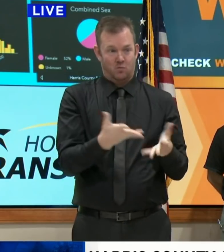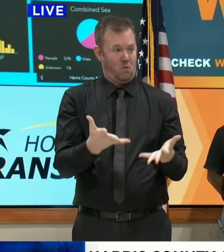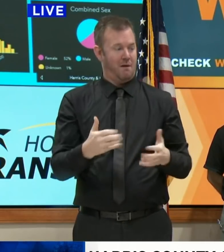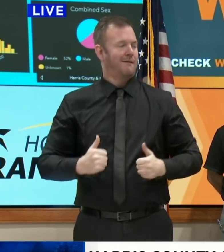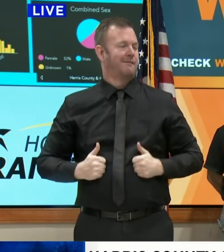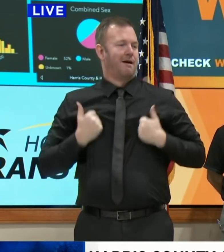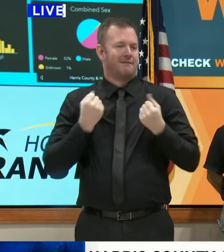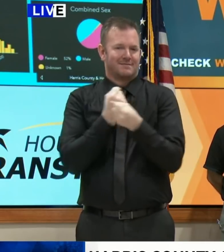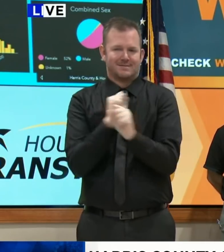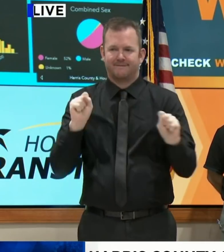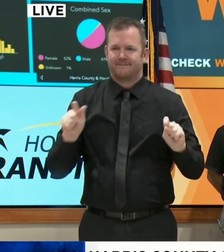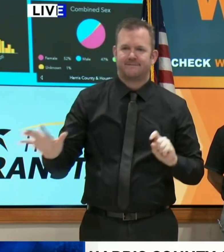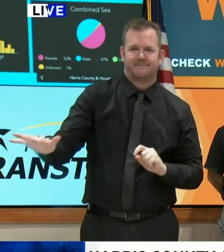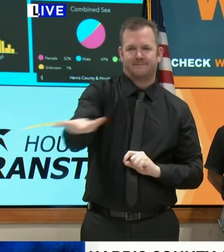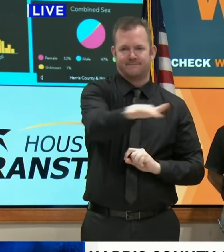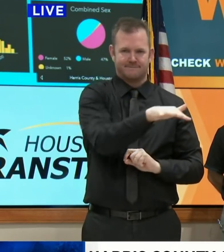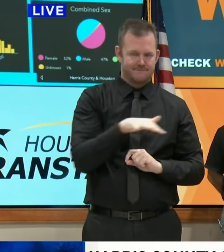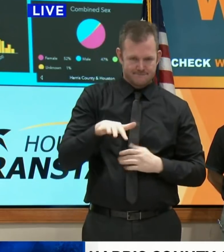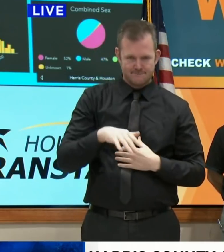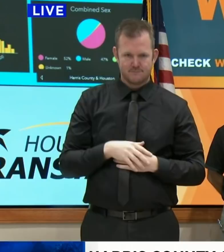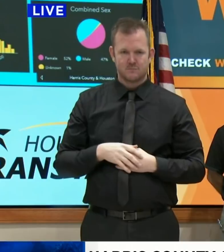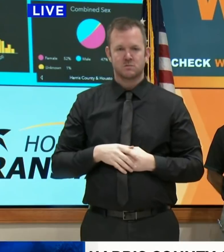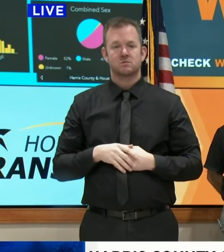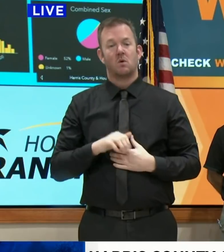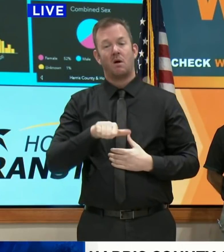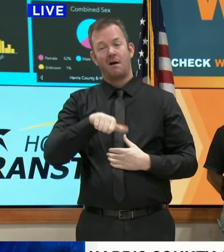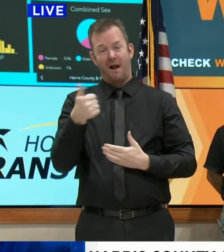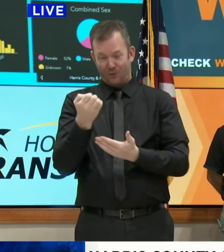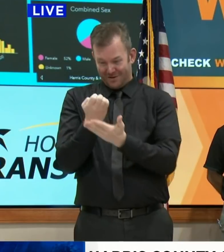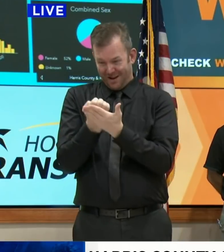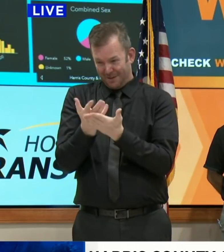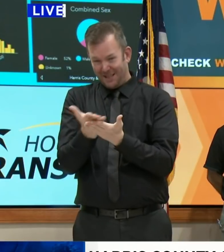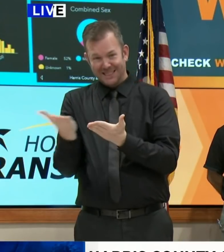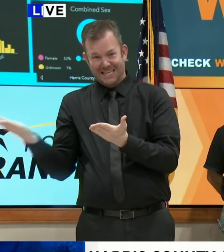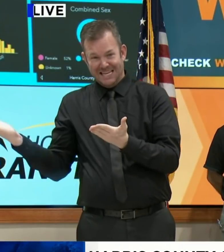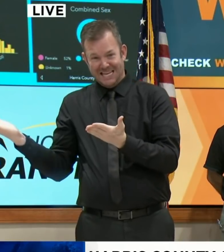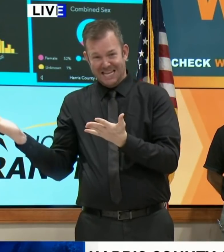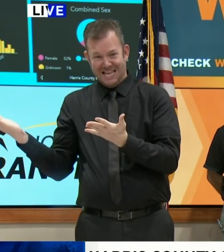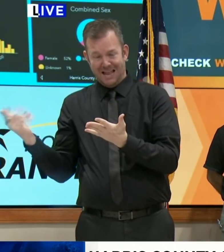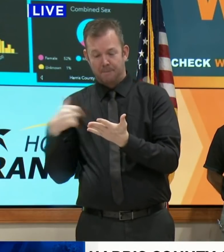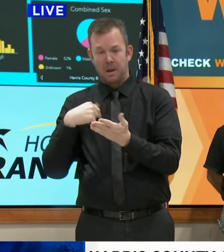homelessness on economic resilience. But the truth is resilience. But the truth is saving lives has been low saving lives has been low number one priority and I want number one priority and I want to make sure that none of these